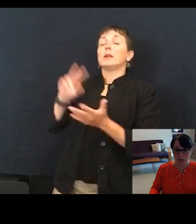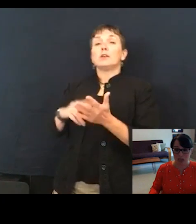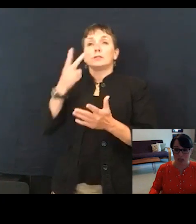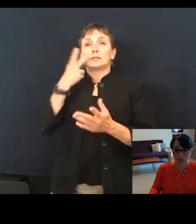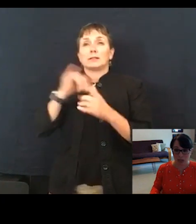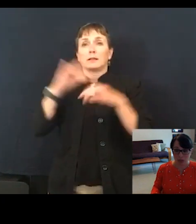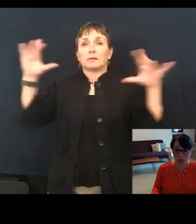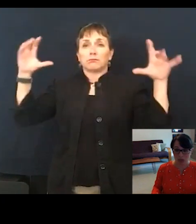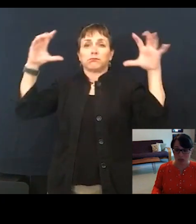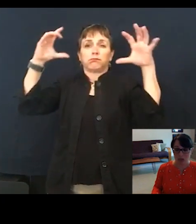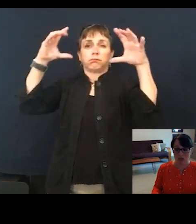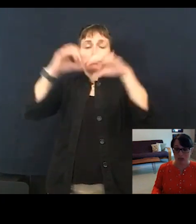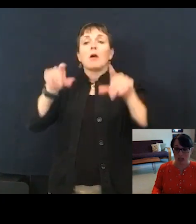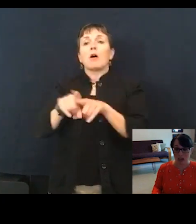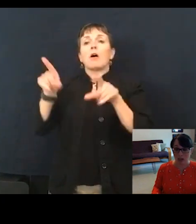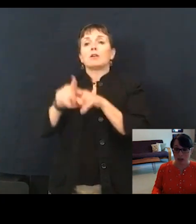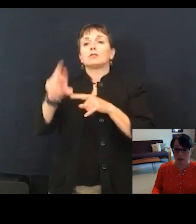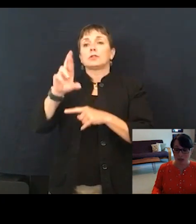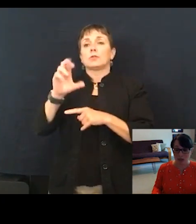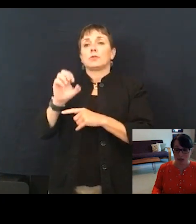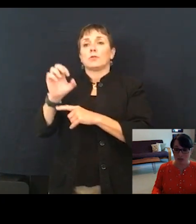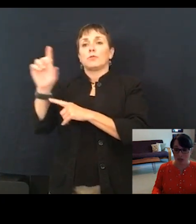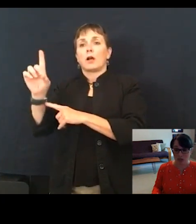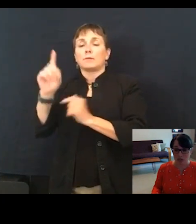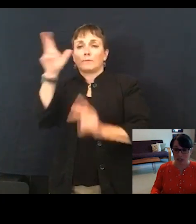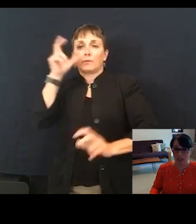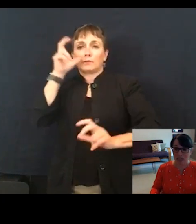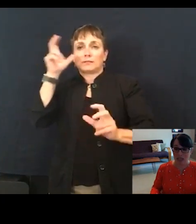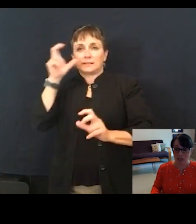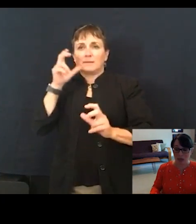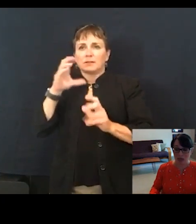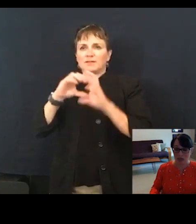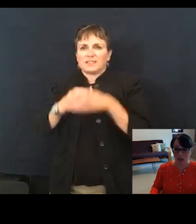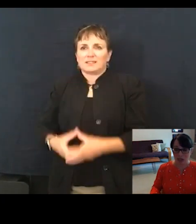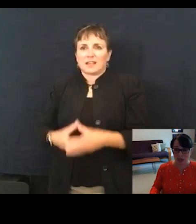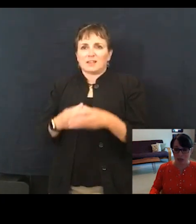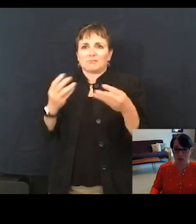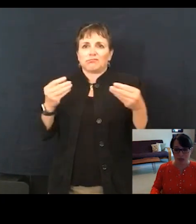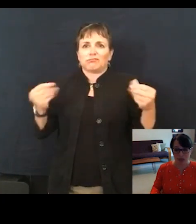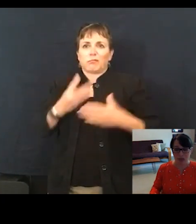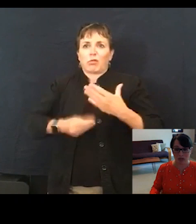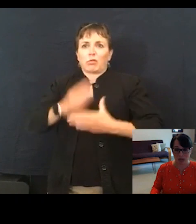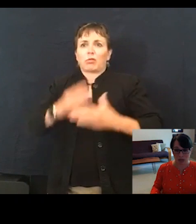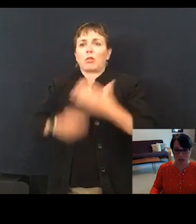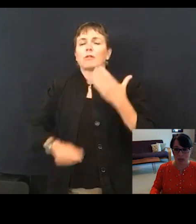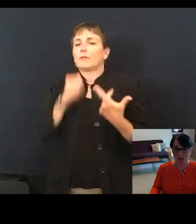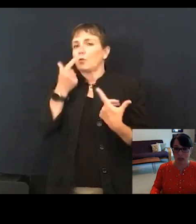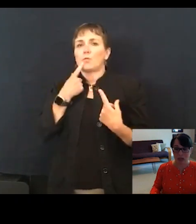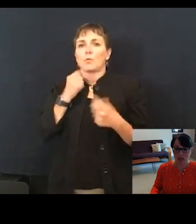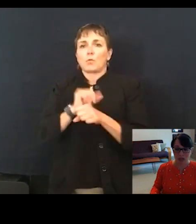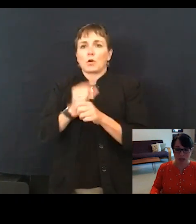cells in those patient retinas die off and they lose function. And the patient develops sort of this tunnel vision-like